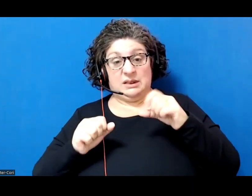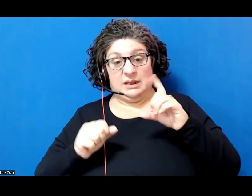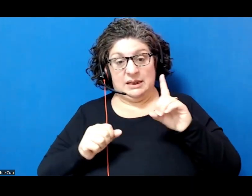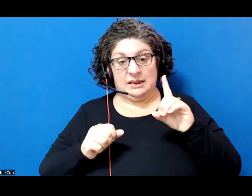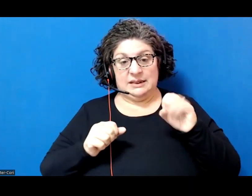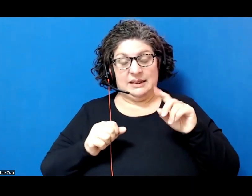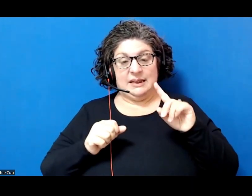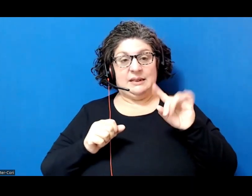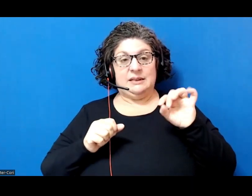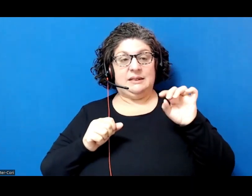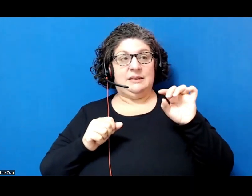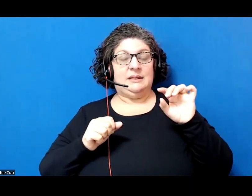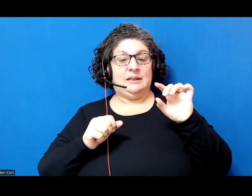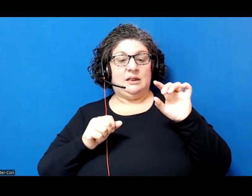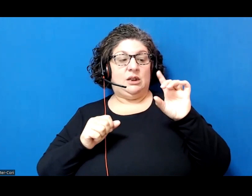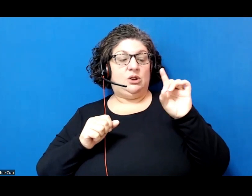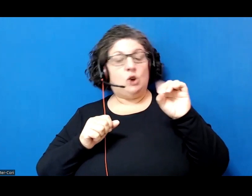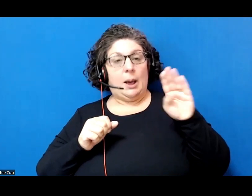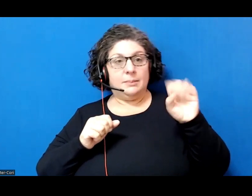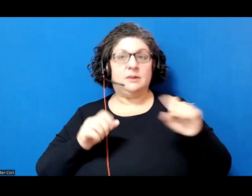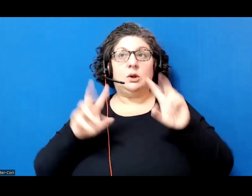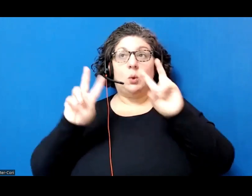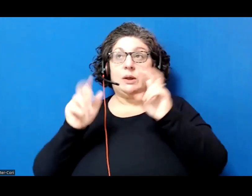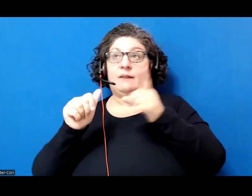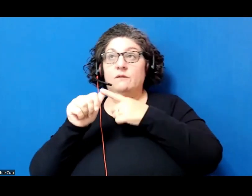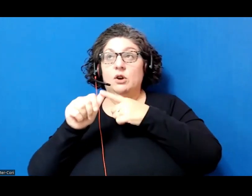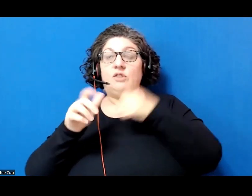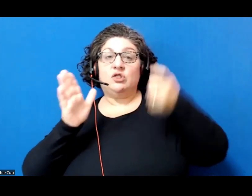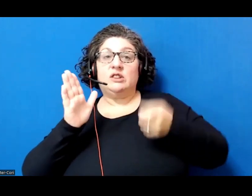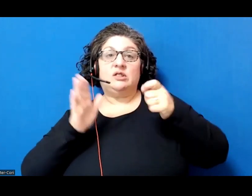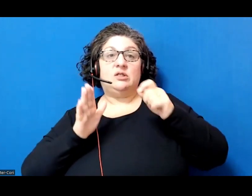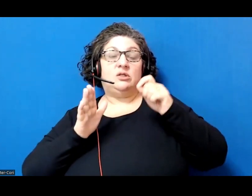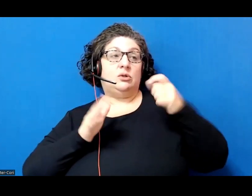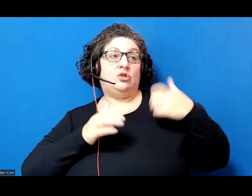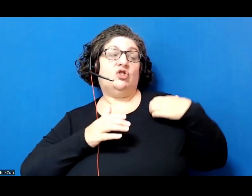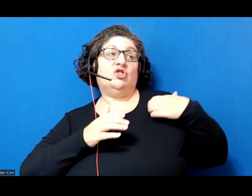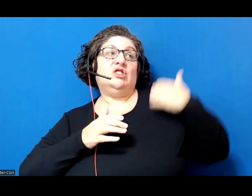Dobbs, quoting the first justice or Chief Justice Marshall.